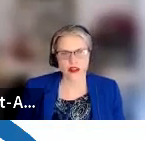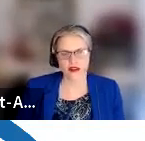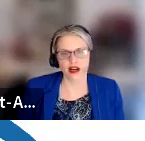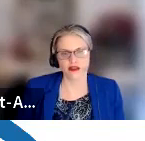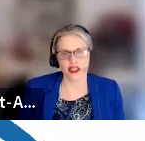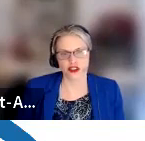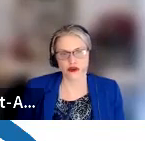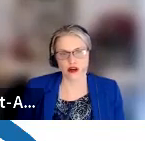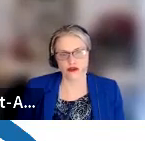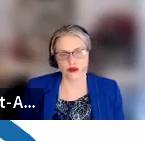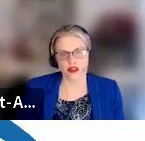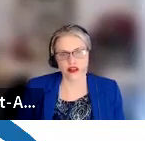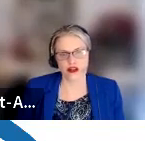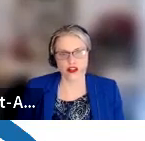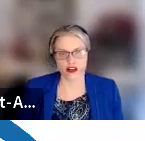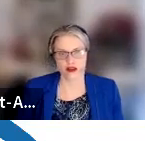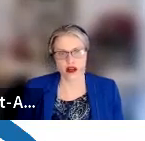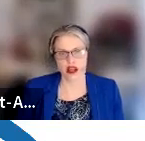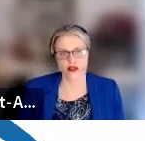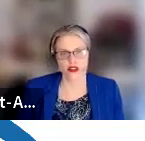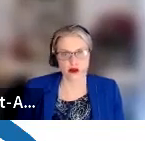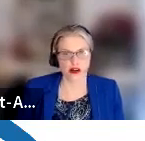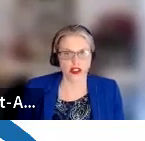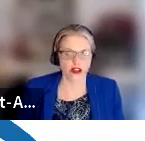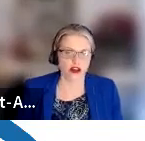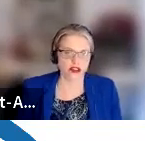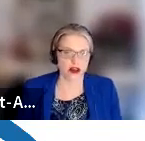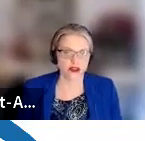And then, I've got a link to a forum down here that talks about health disparities across